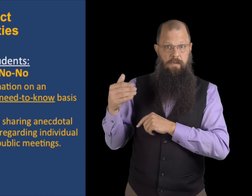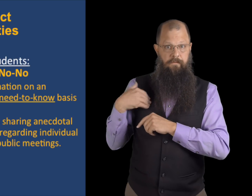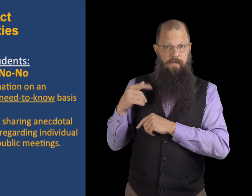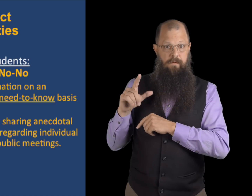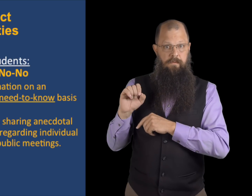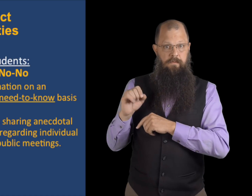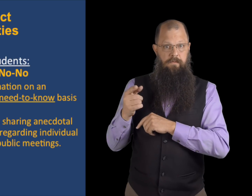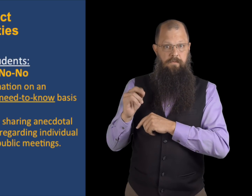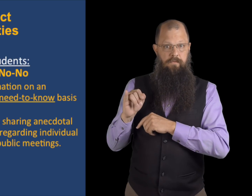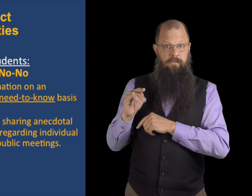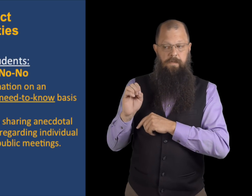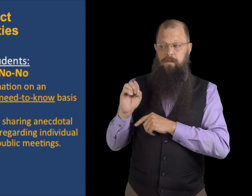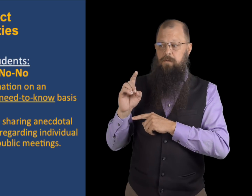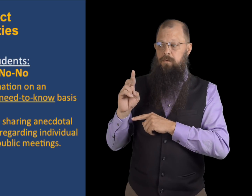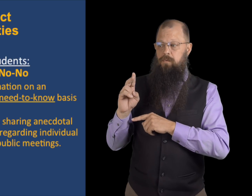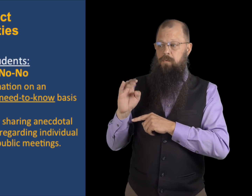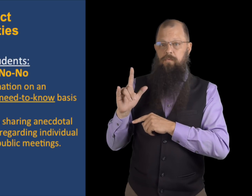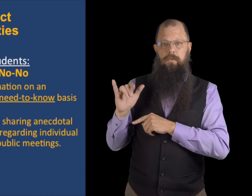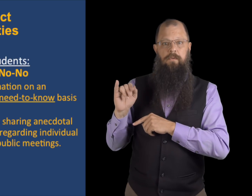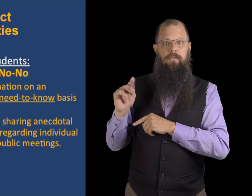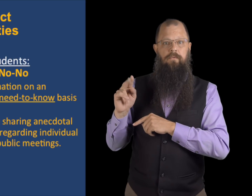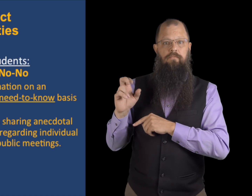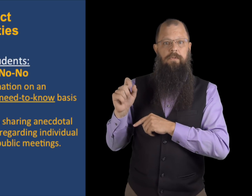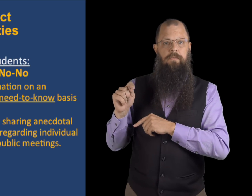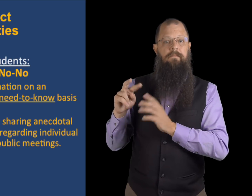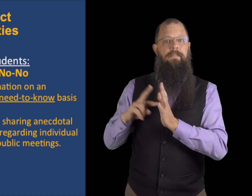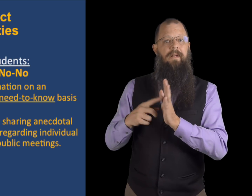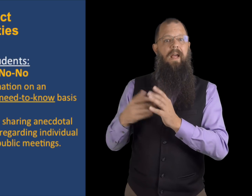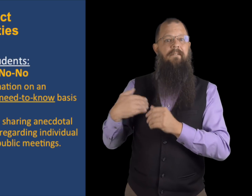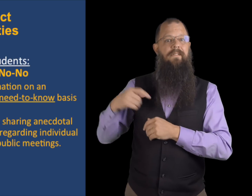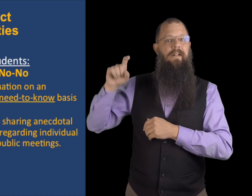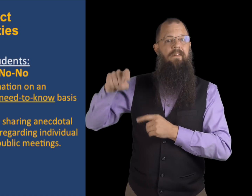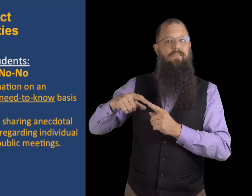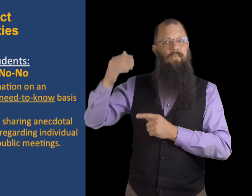other school officials. Only share information on an educational